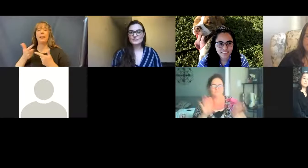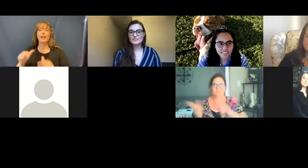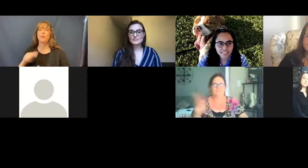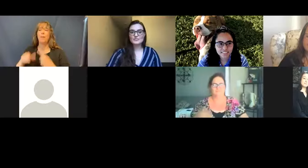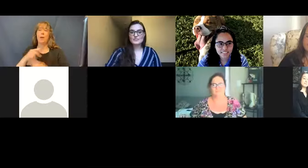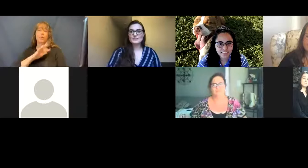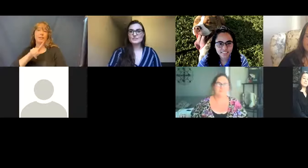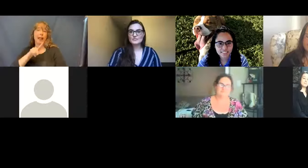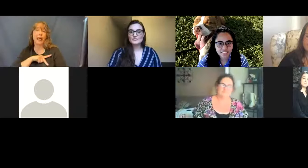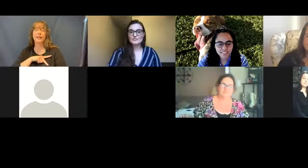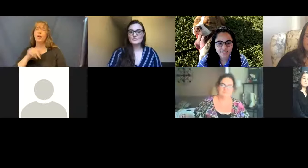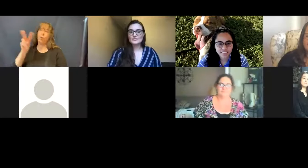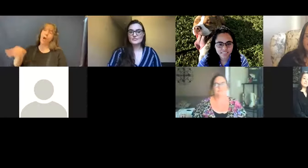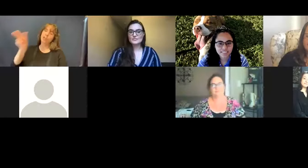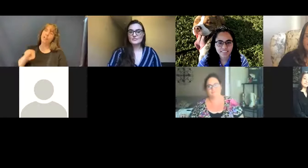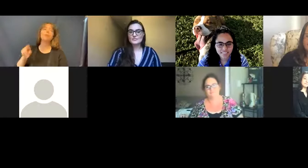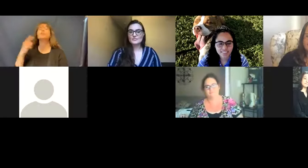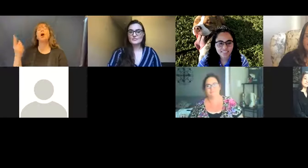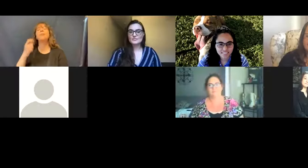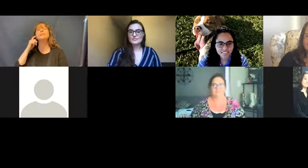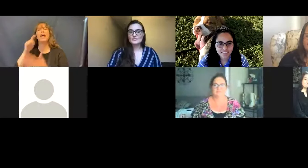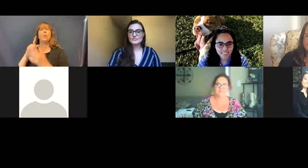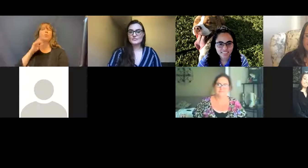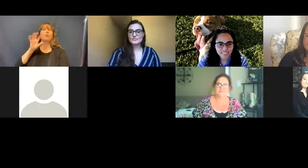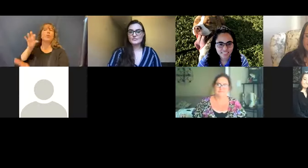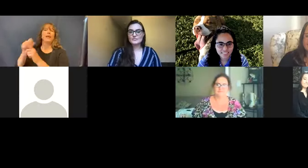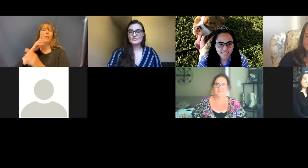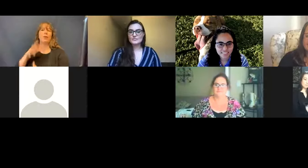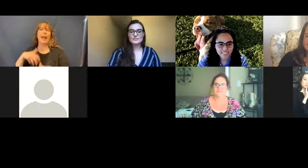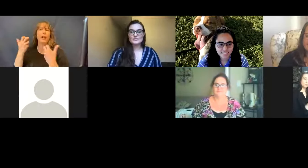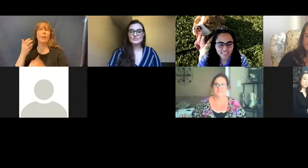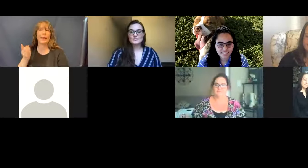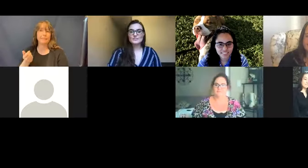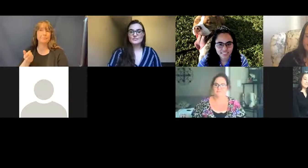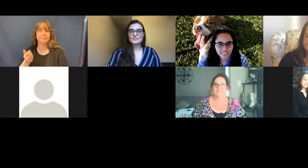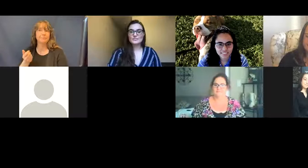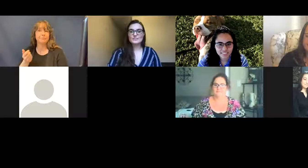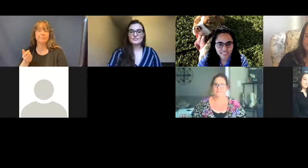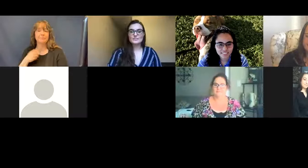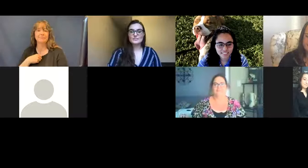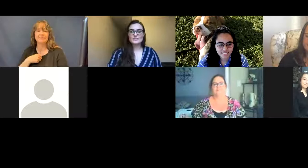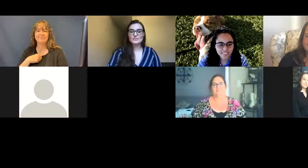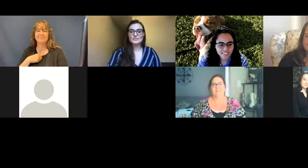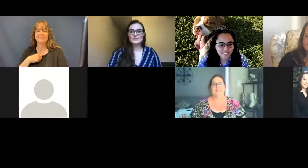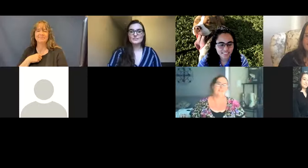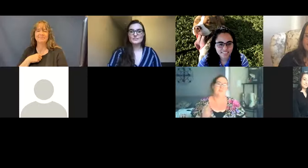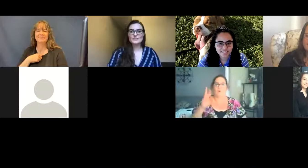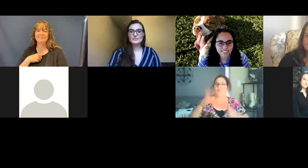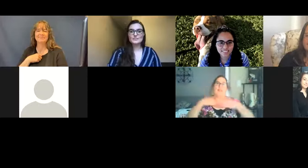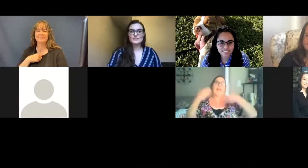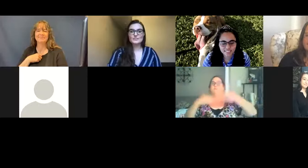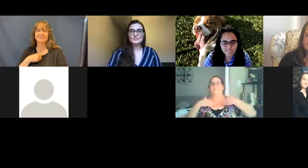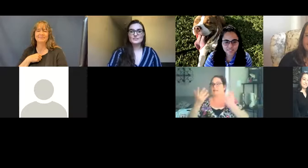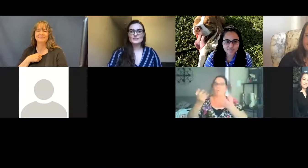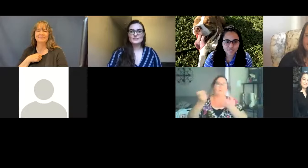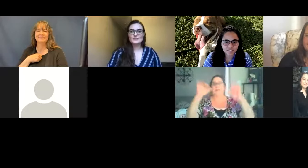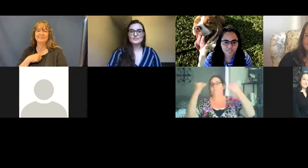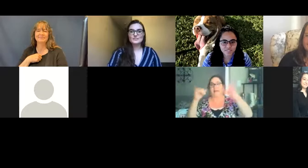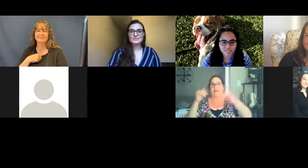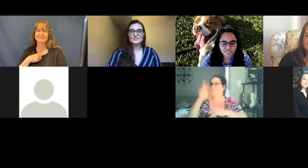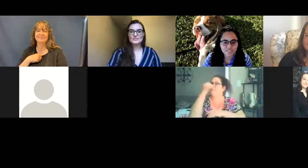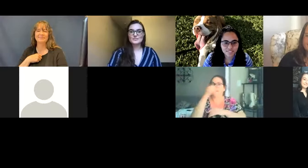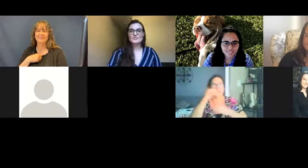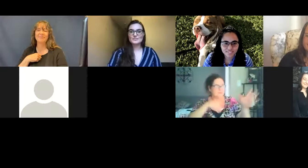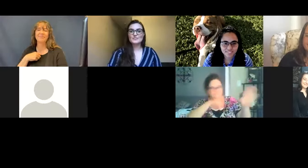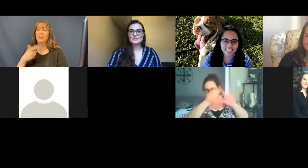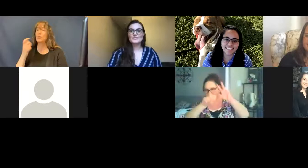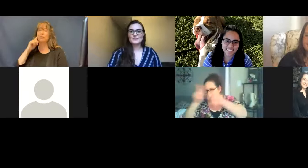watching them. You could always tell when they were angry. Or happy, or if they were